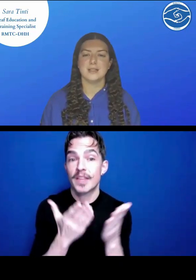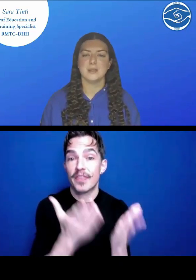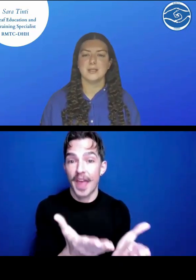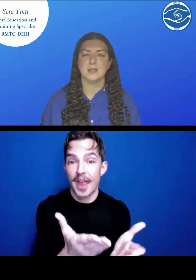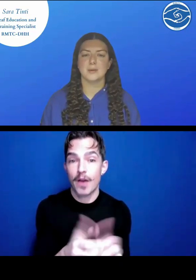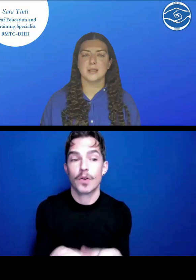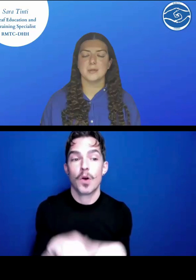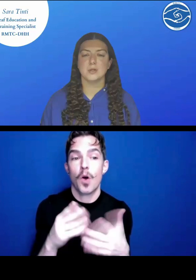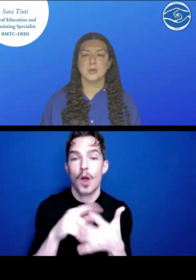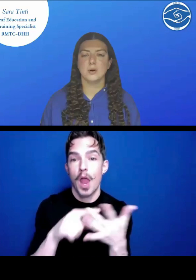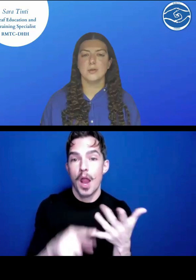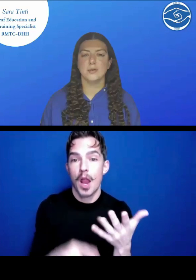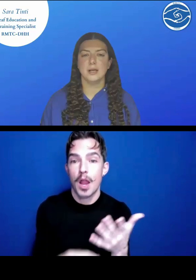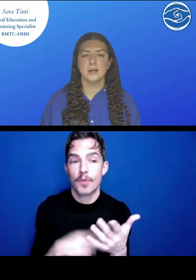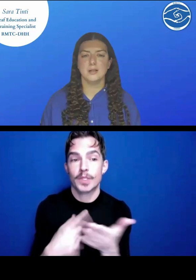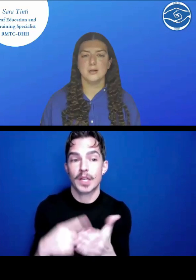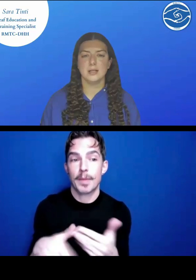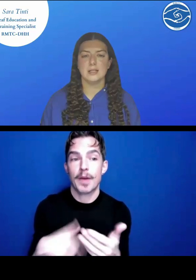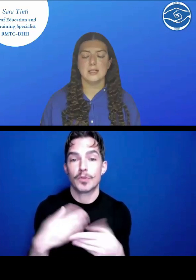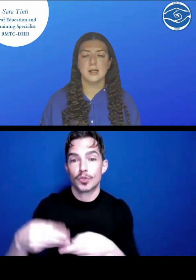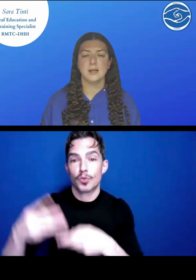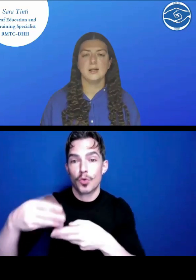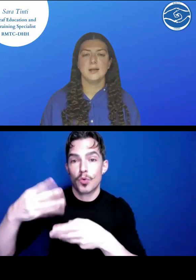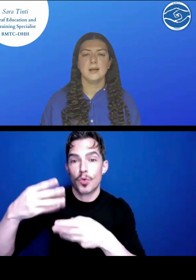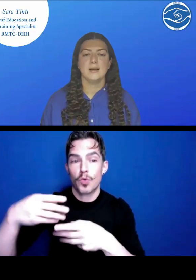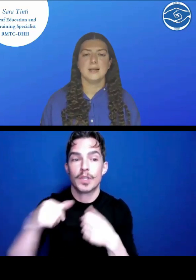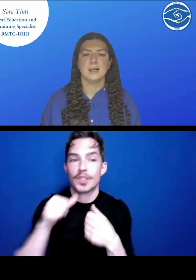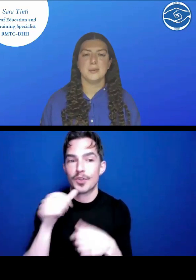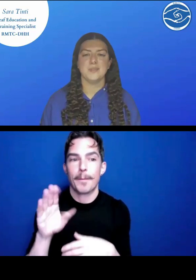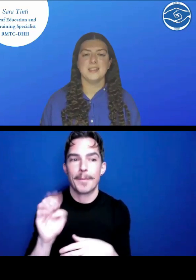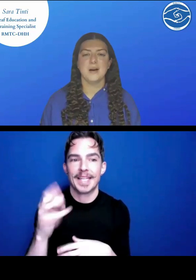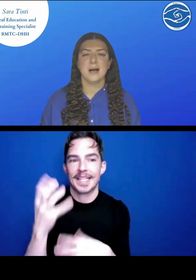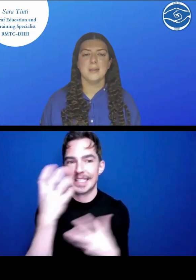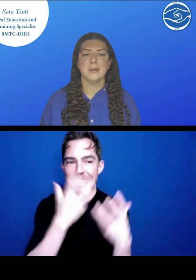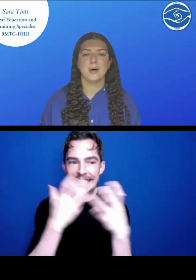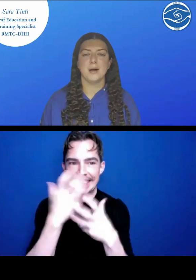those things that we talked about today, scroll through here. Don't get dizzy. Down at the